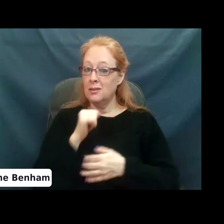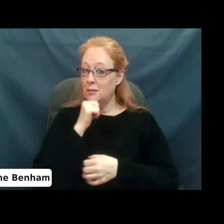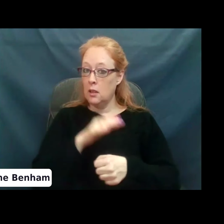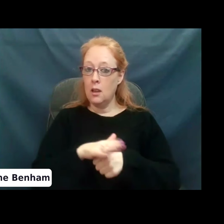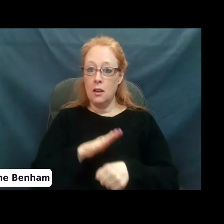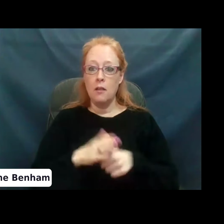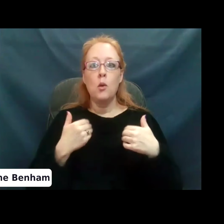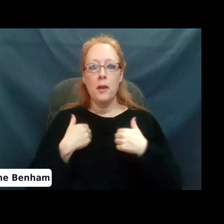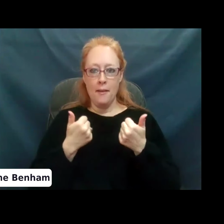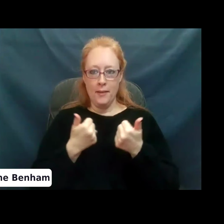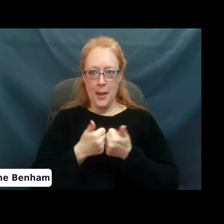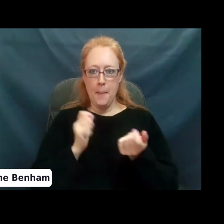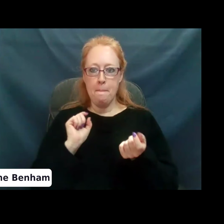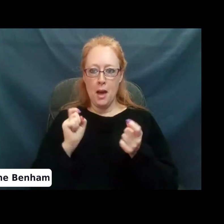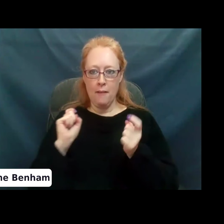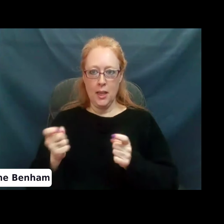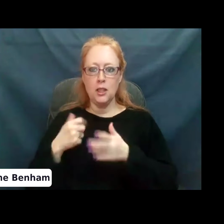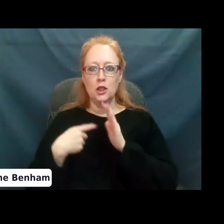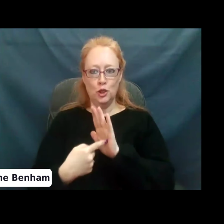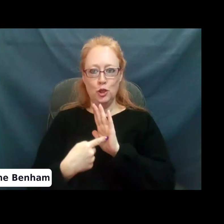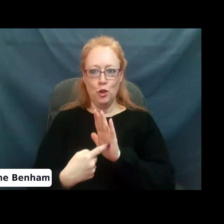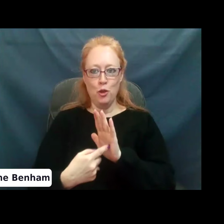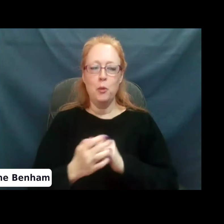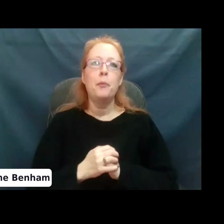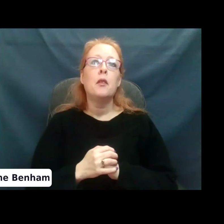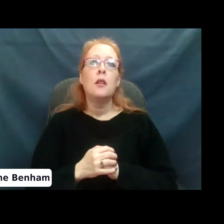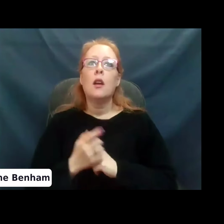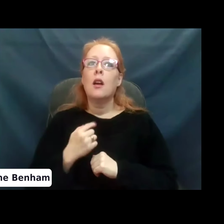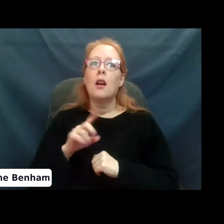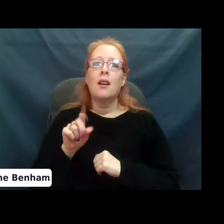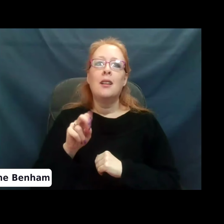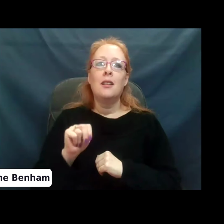Angie: If people don't have questions we'll just spend some time -- we always try to make sure there plenty ever time for questions and discussion.